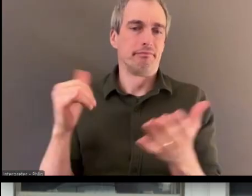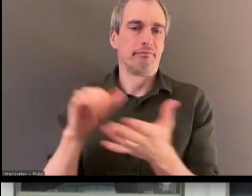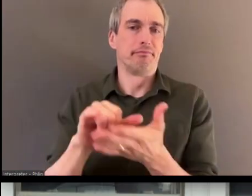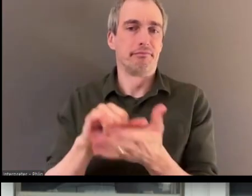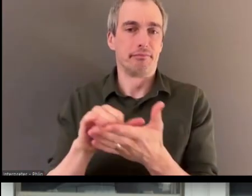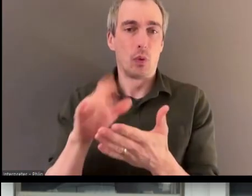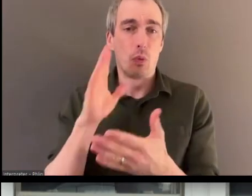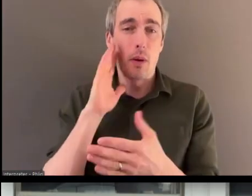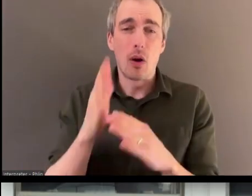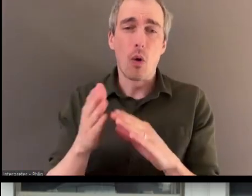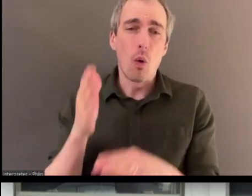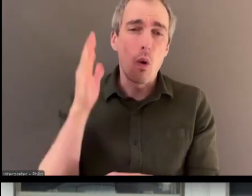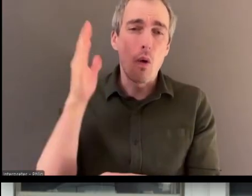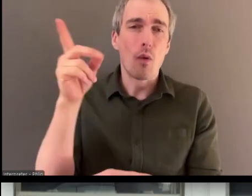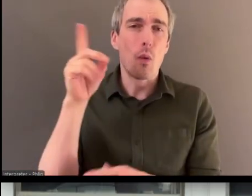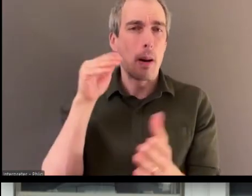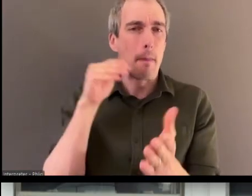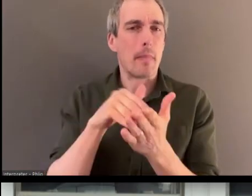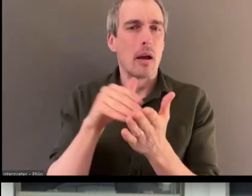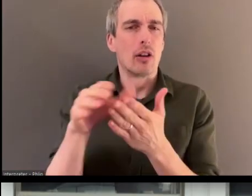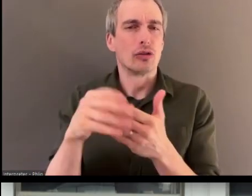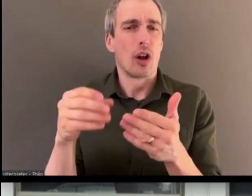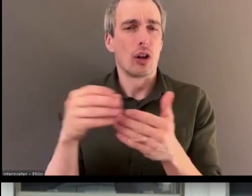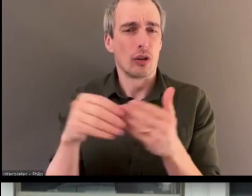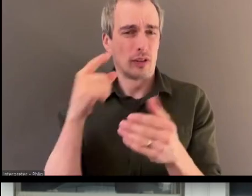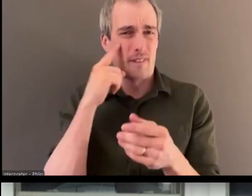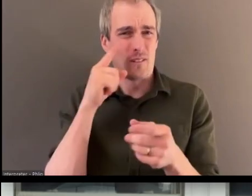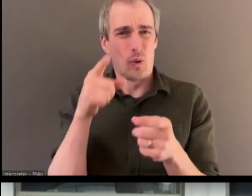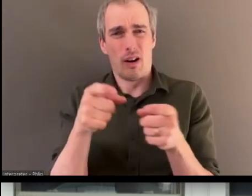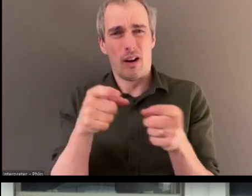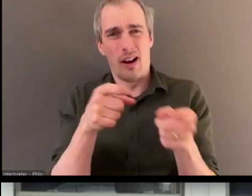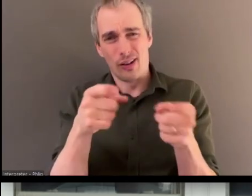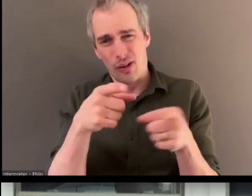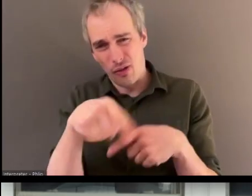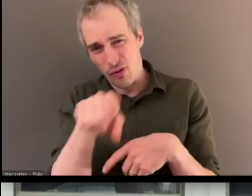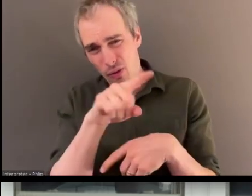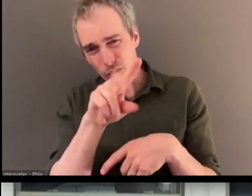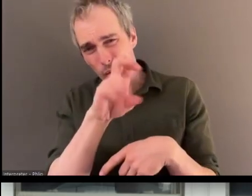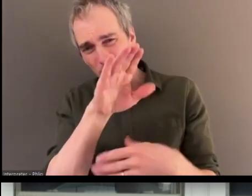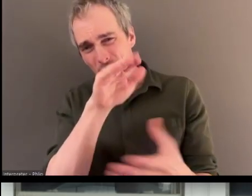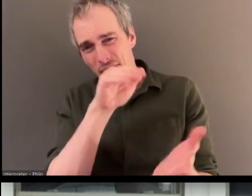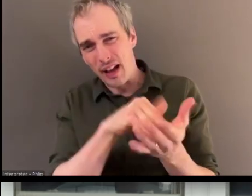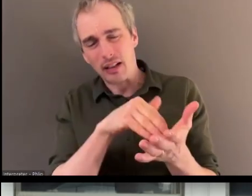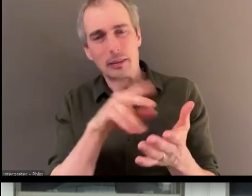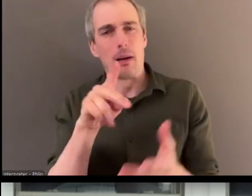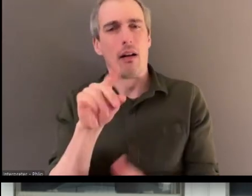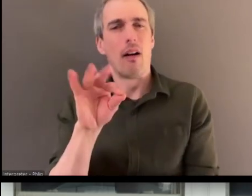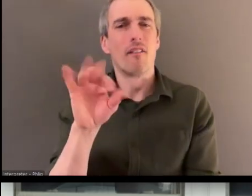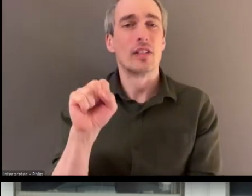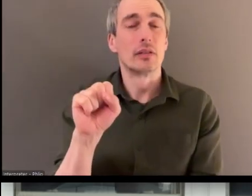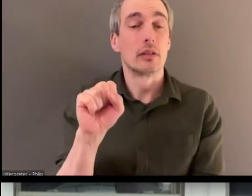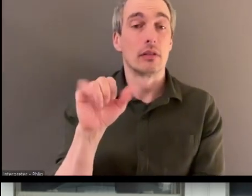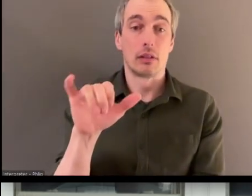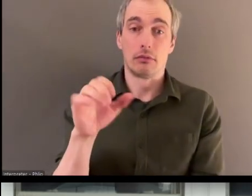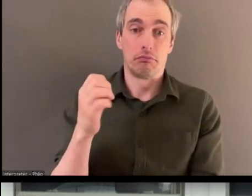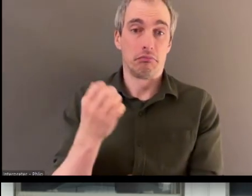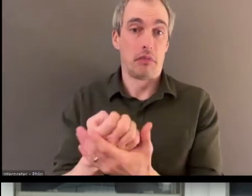200,000 PDFs. And that is an economic issue that we just can't work with.